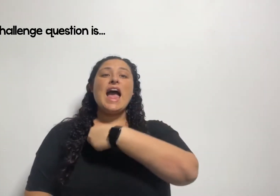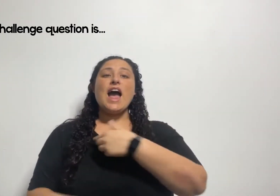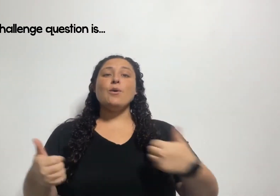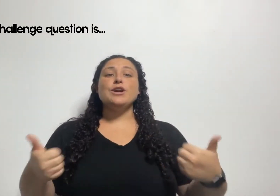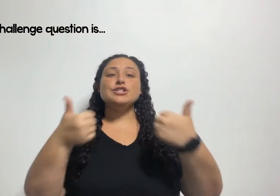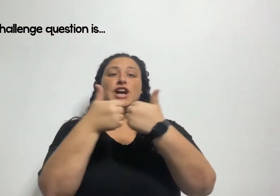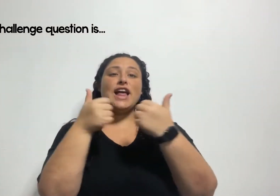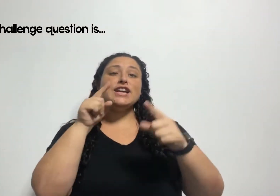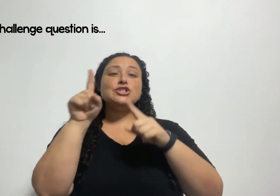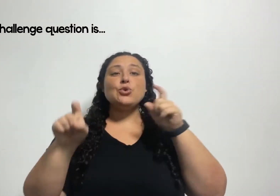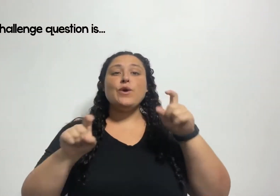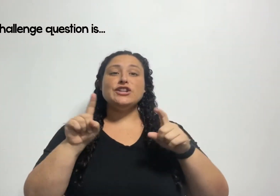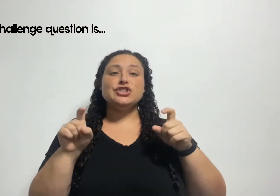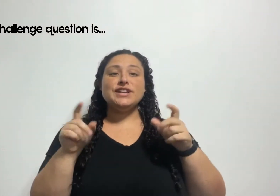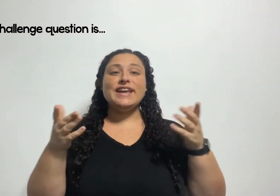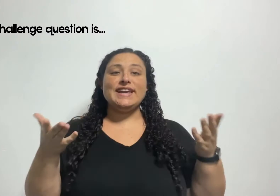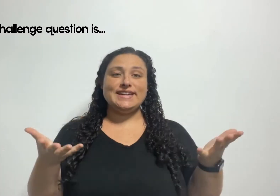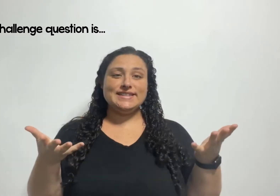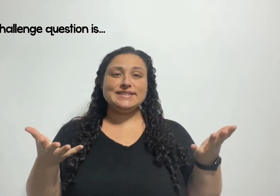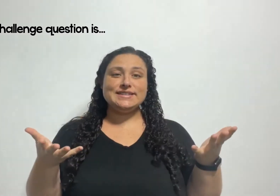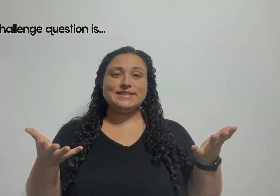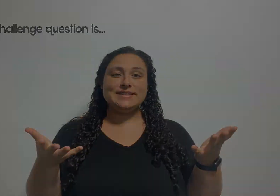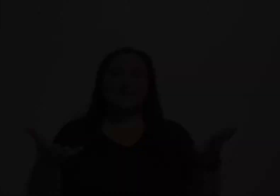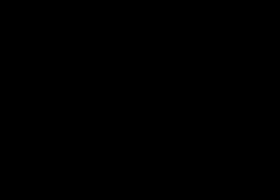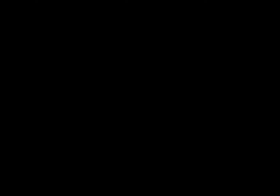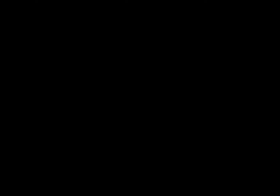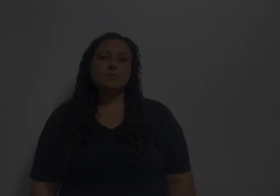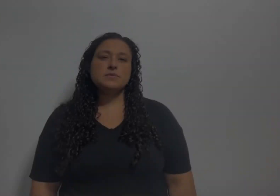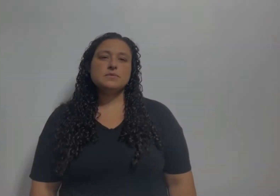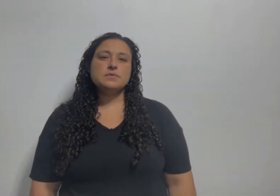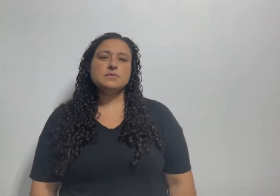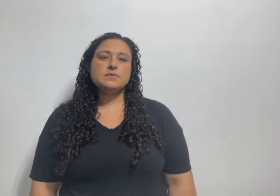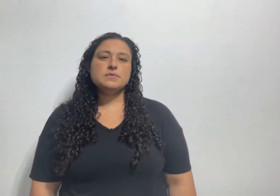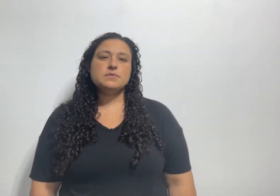Our challenge question is...